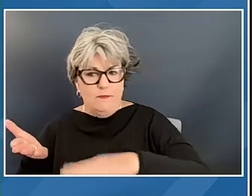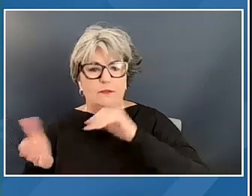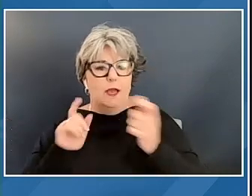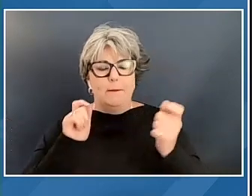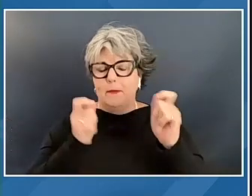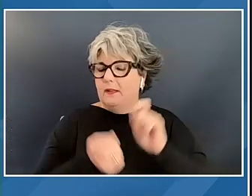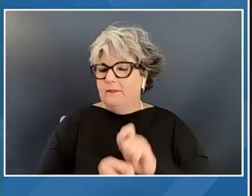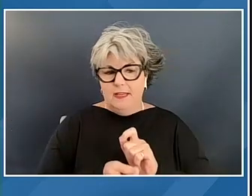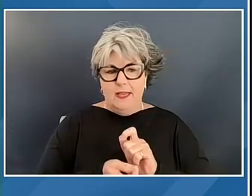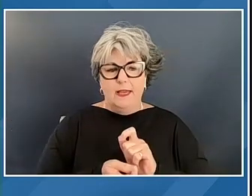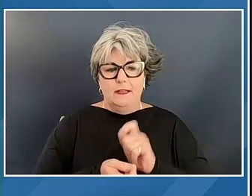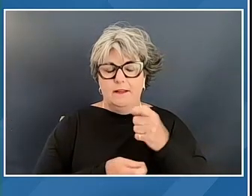the Higher Education Act.